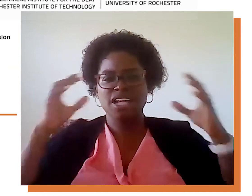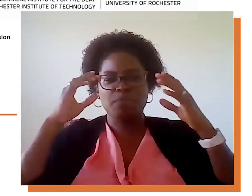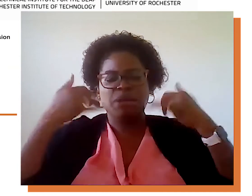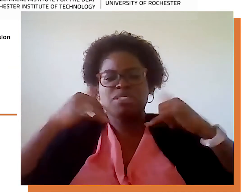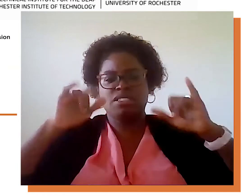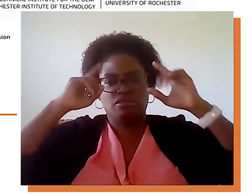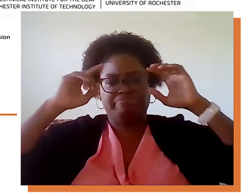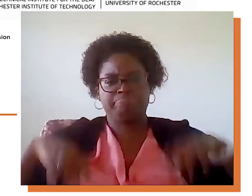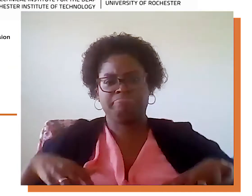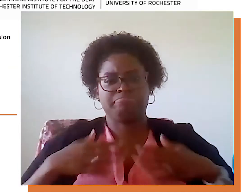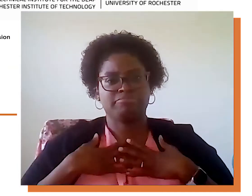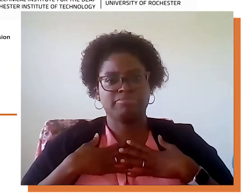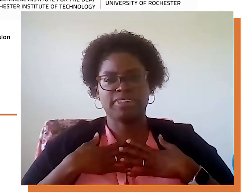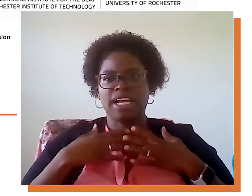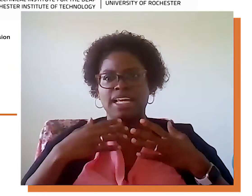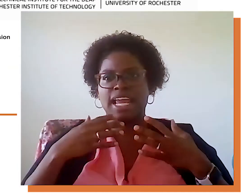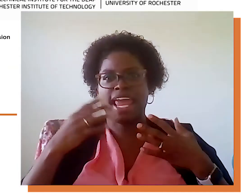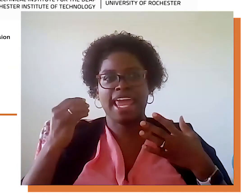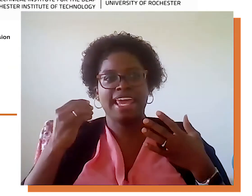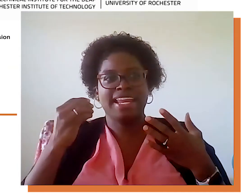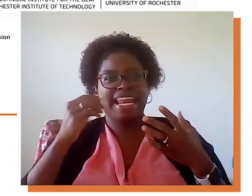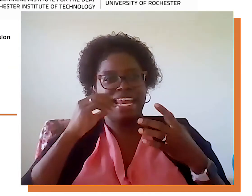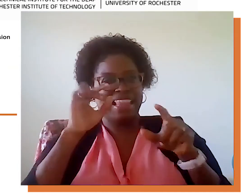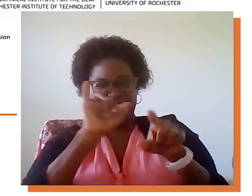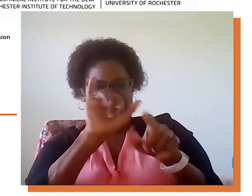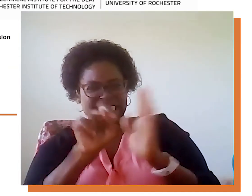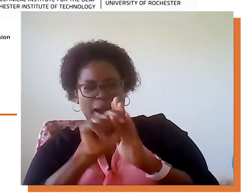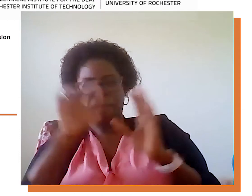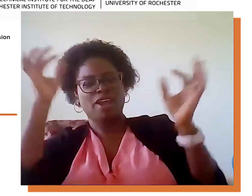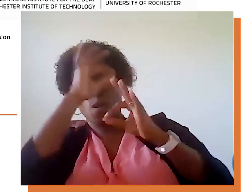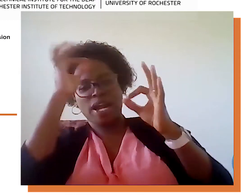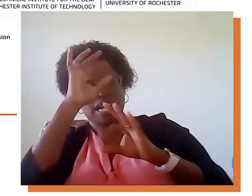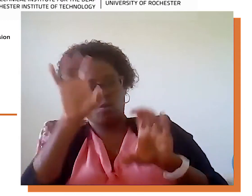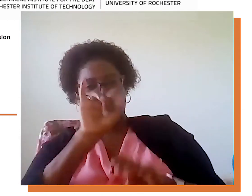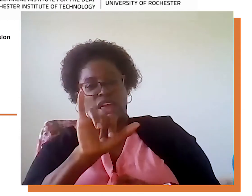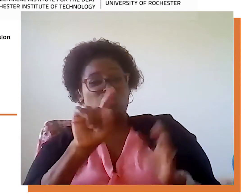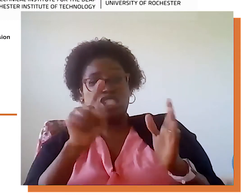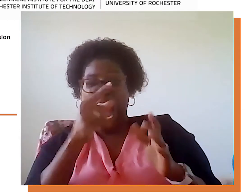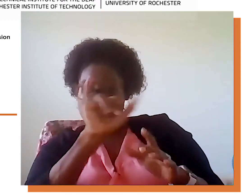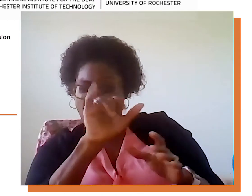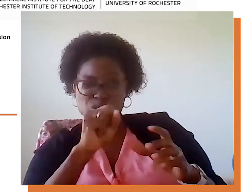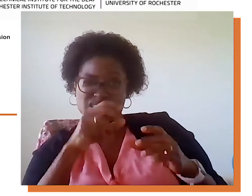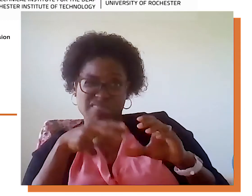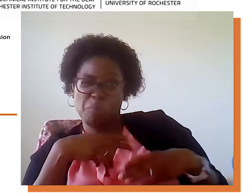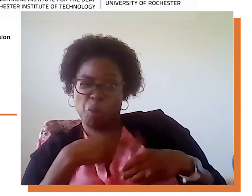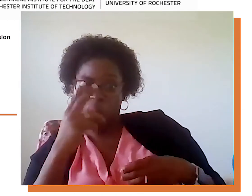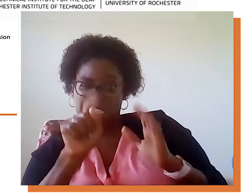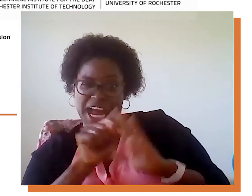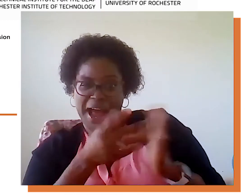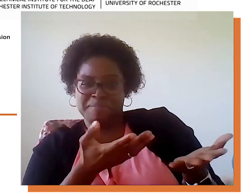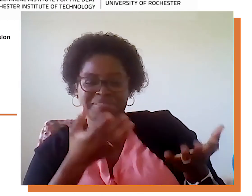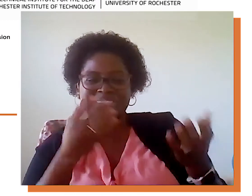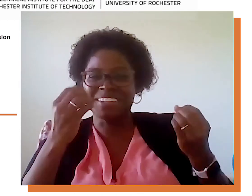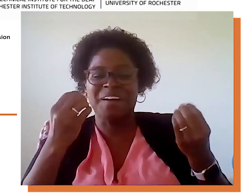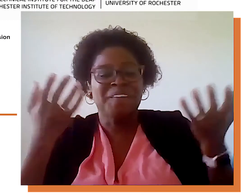that I am going to be doing in this new role. It still blows my mind. I still feel like it's a moment in time